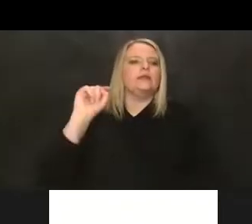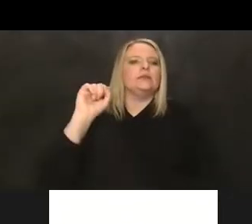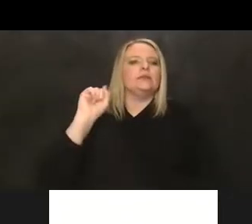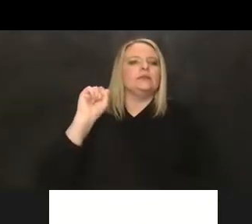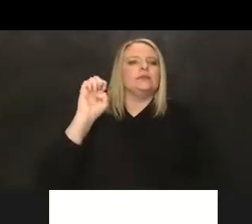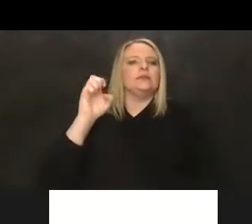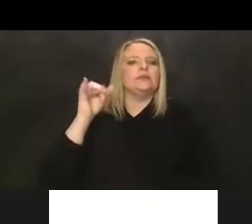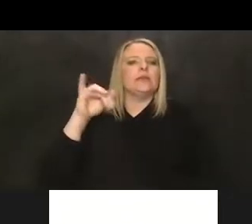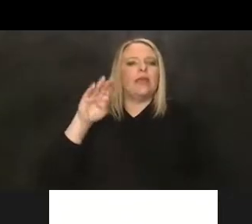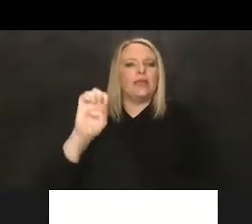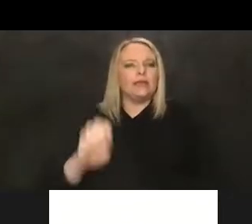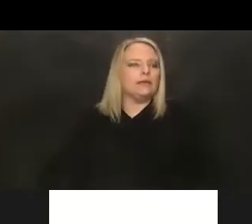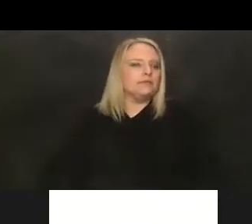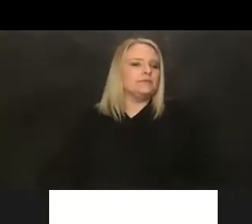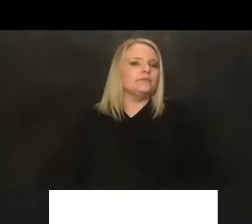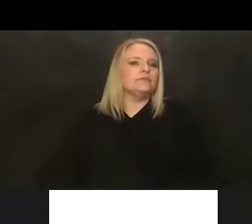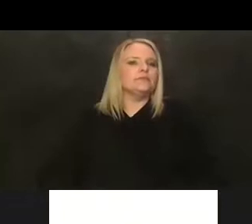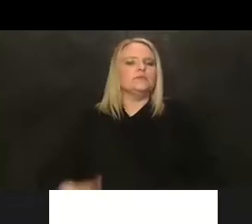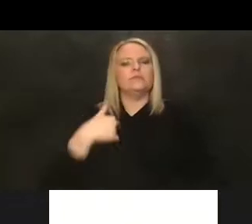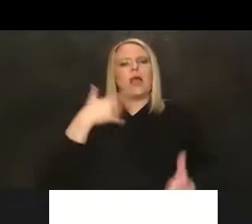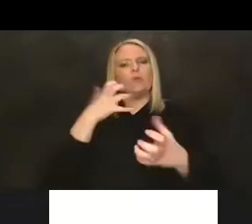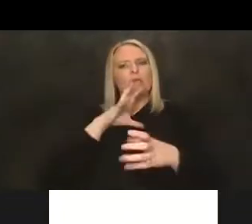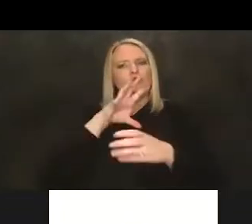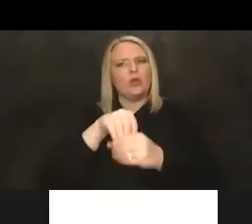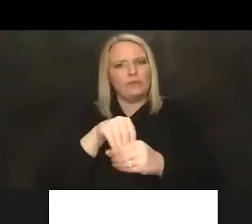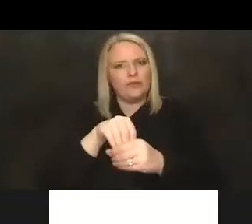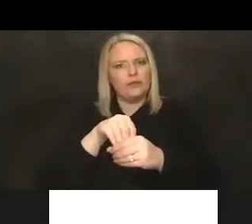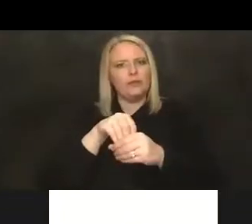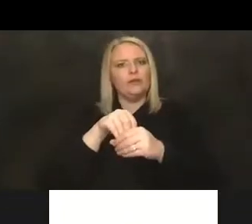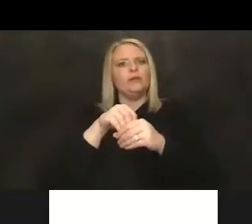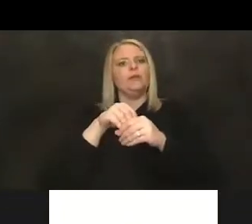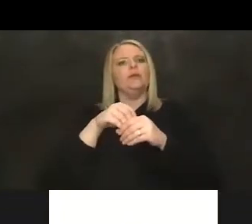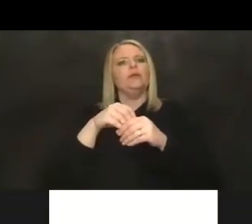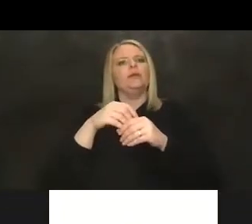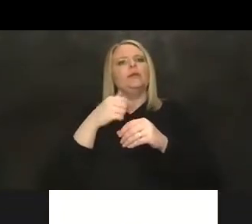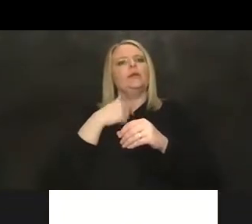I think I want to jump in here, I know I'm not gonna jump the gun with Brian, but Brian is doing